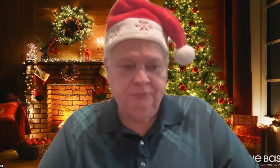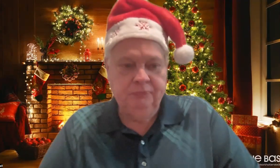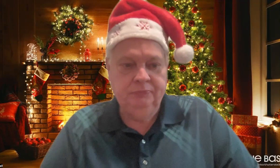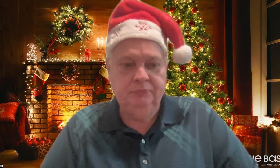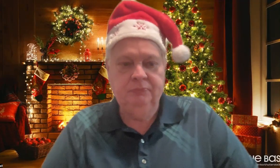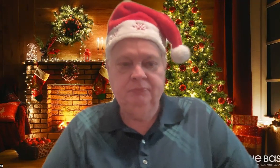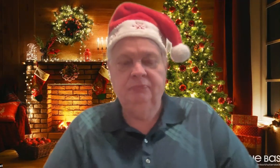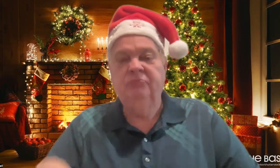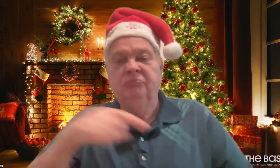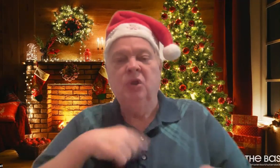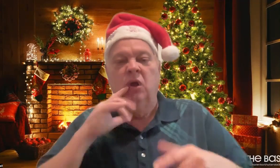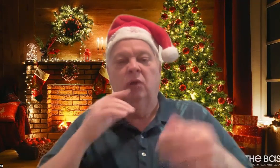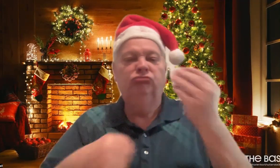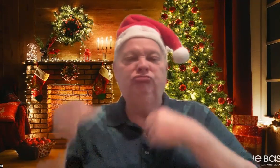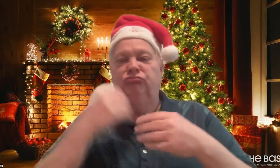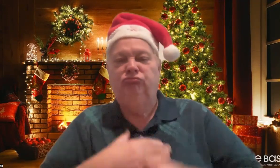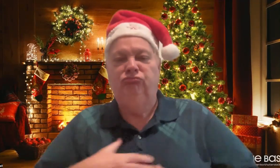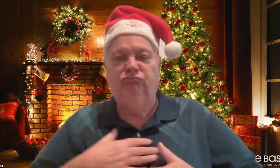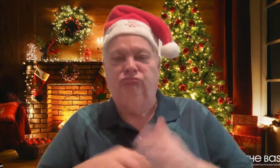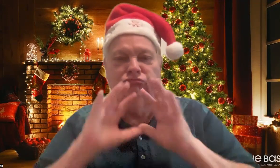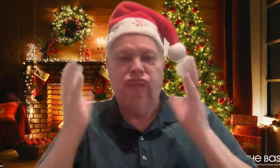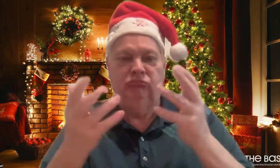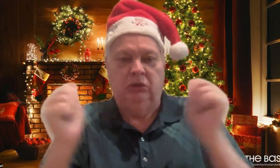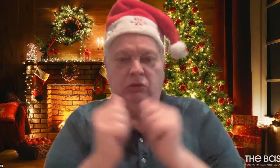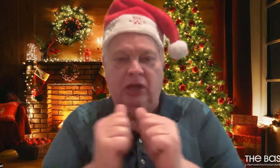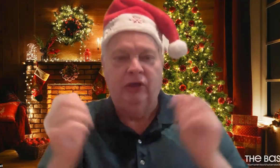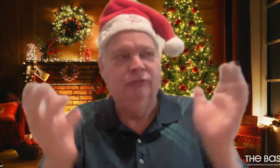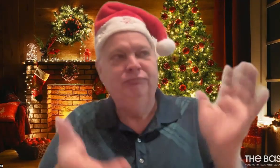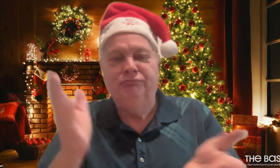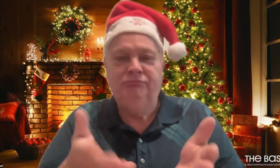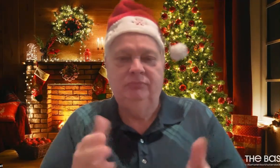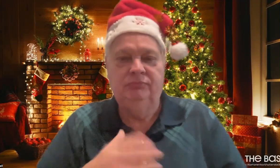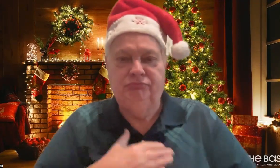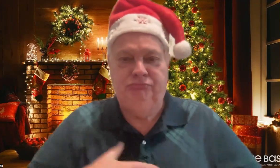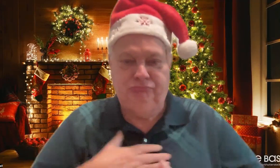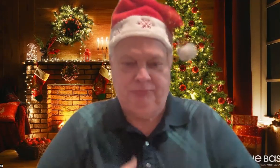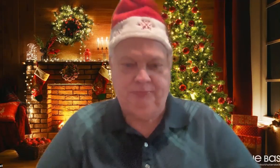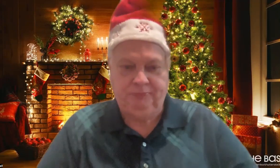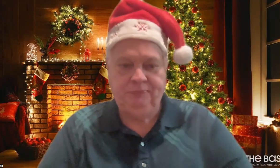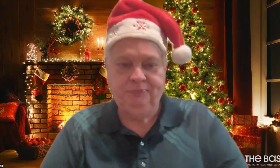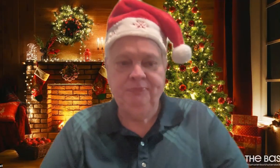We will eat and enjoy time together.